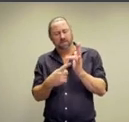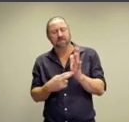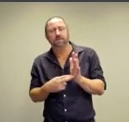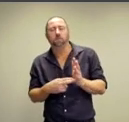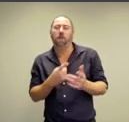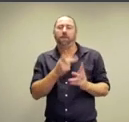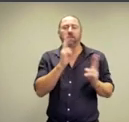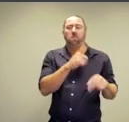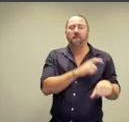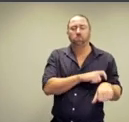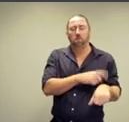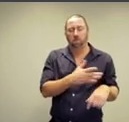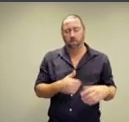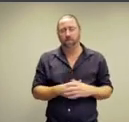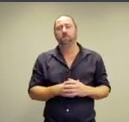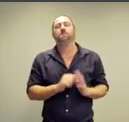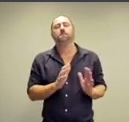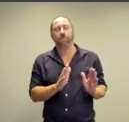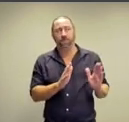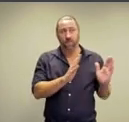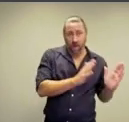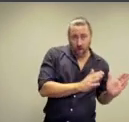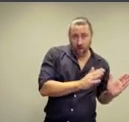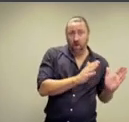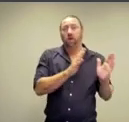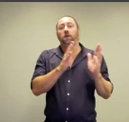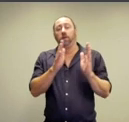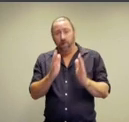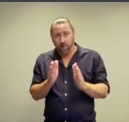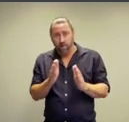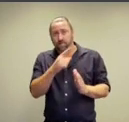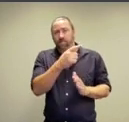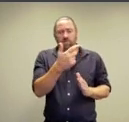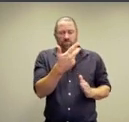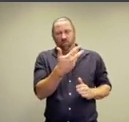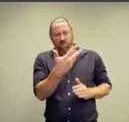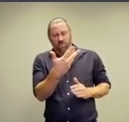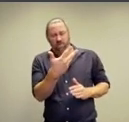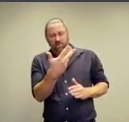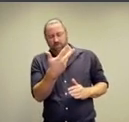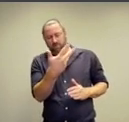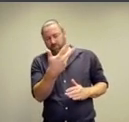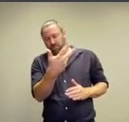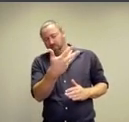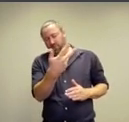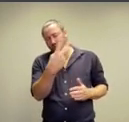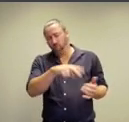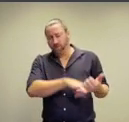standard at the time. So following, sorry following